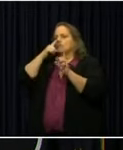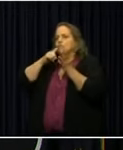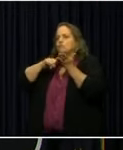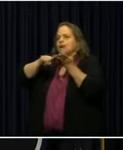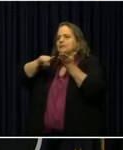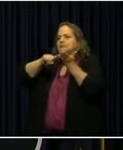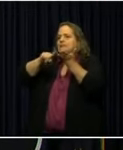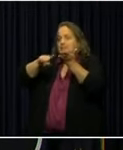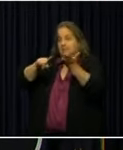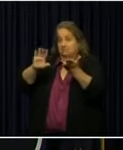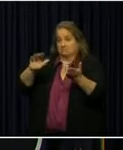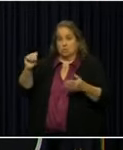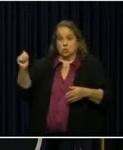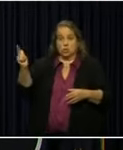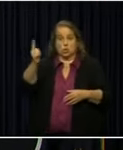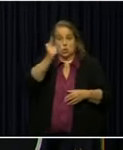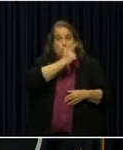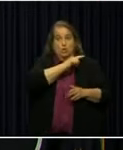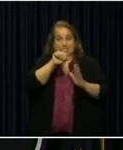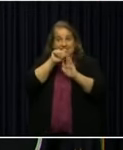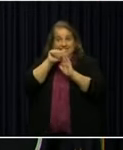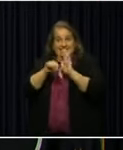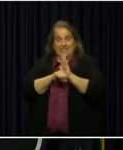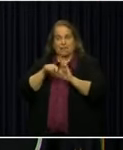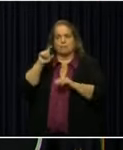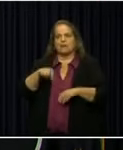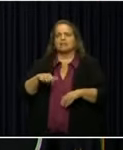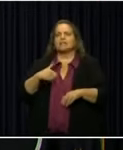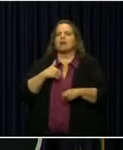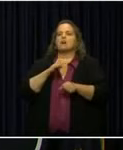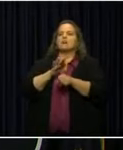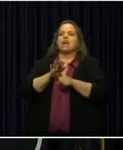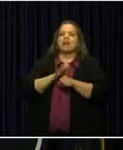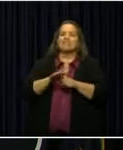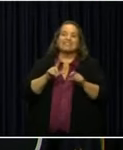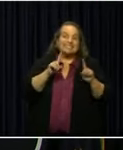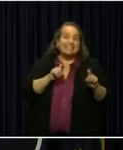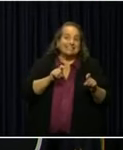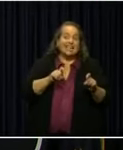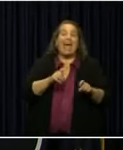THEN WE WOULD HAVE TO DO SOMETHING THE PUBLIC ACROSS THE UNITED STATES OF AMERICA IS GOING TO HAVE TO GET USED TO.